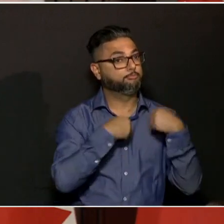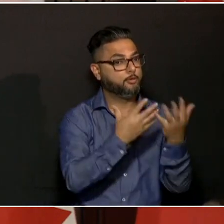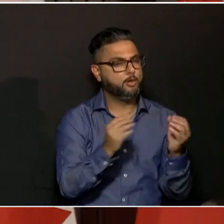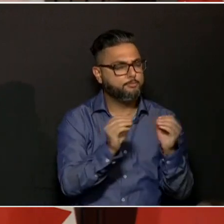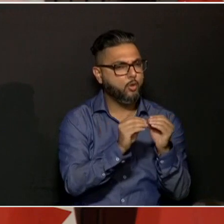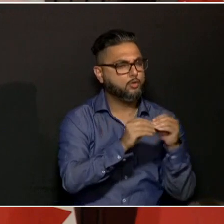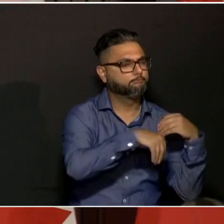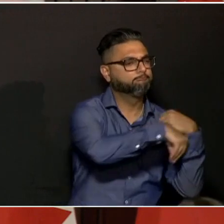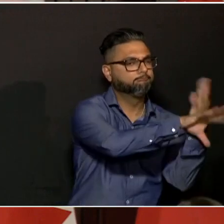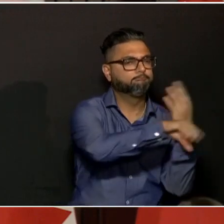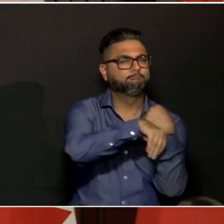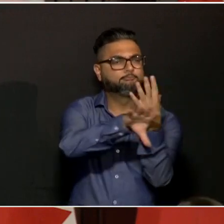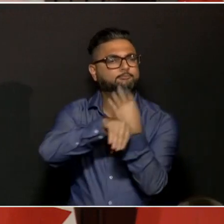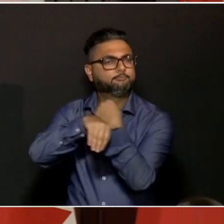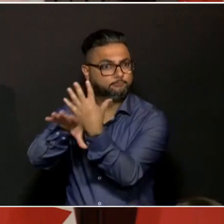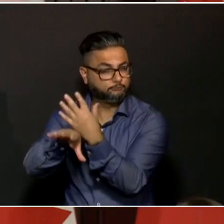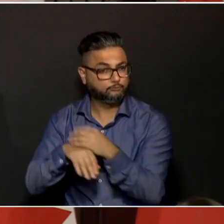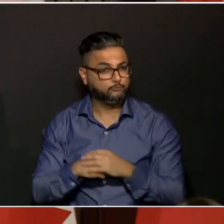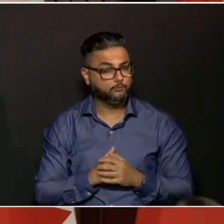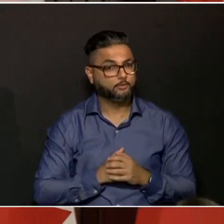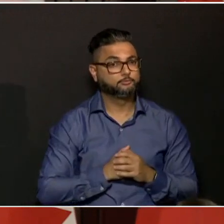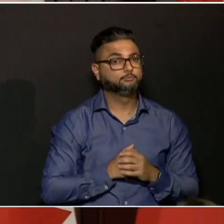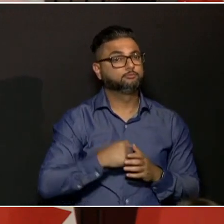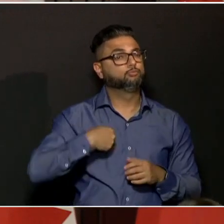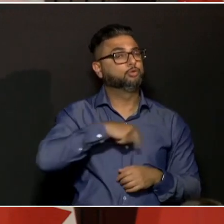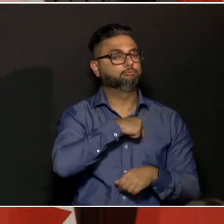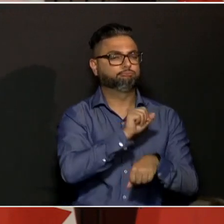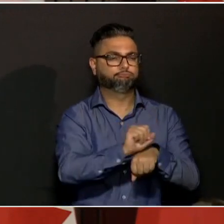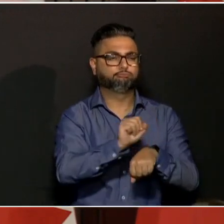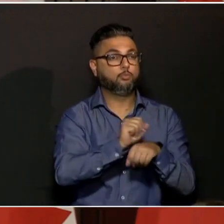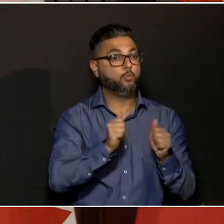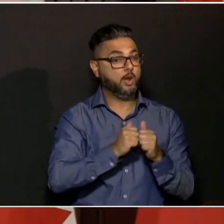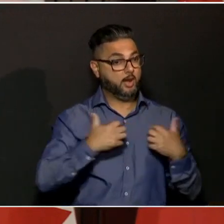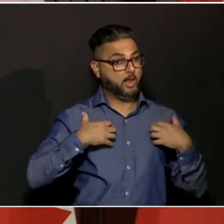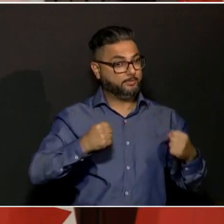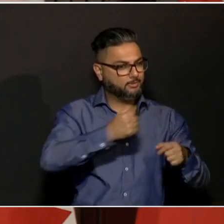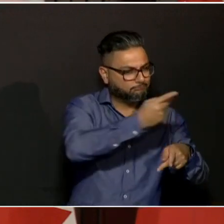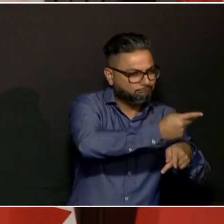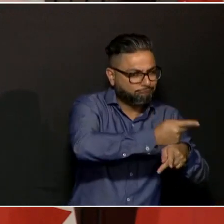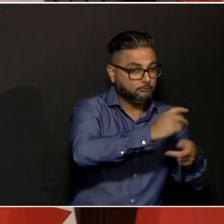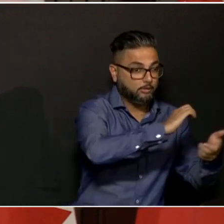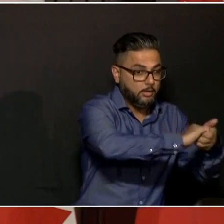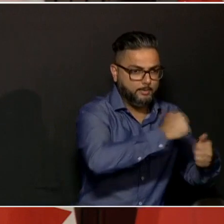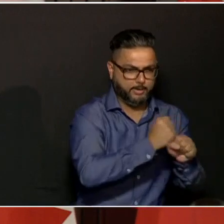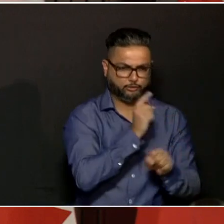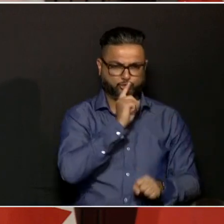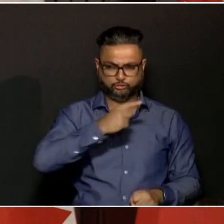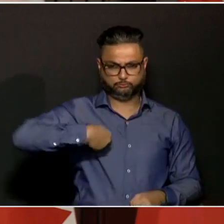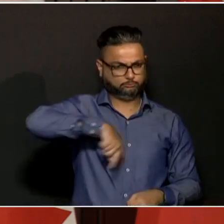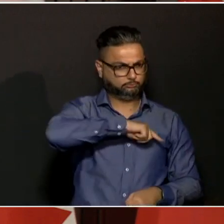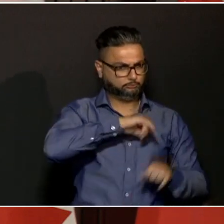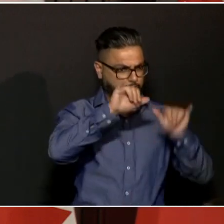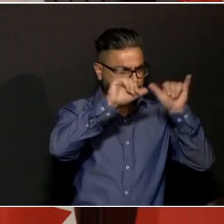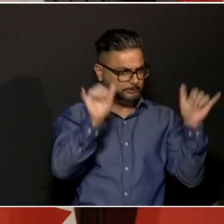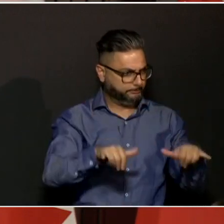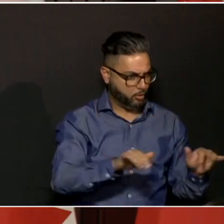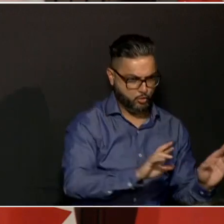of virtual care. We are working directly with our healthcare partners to ensure our health system